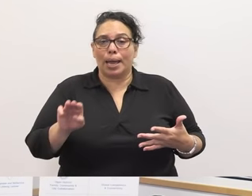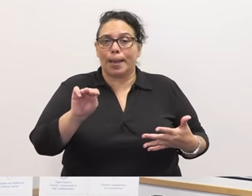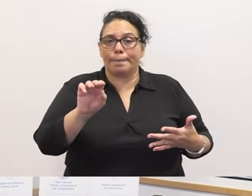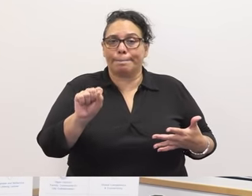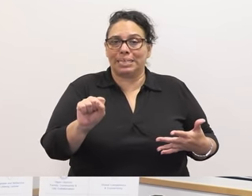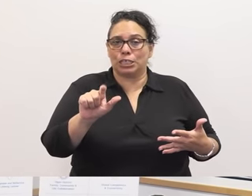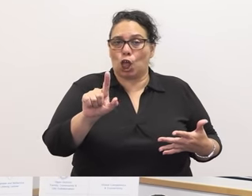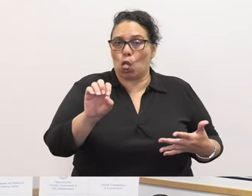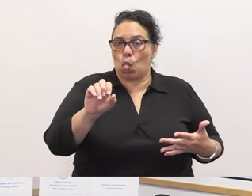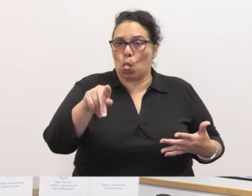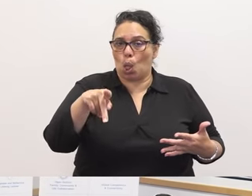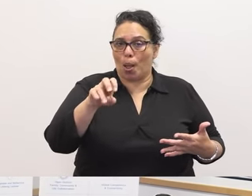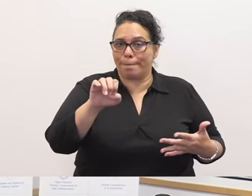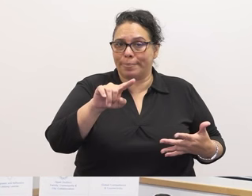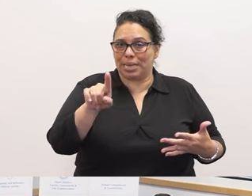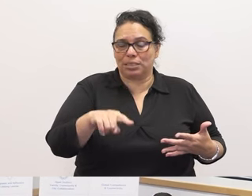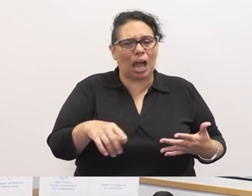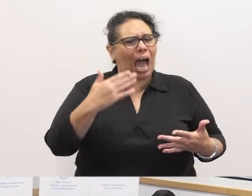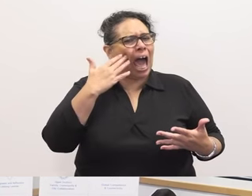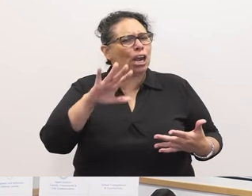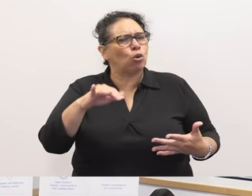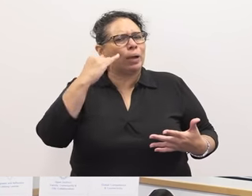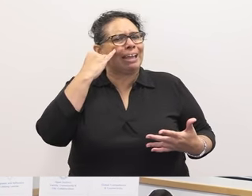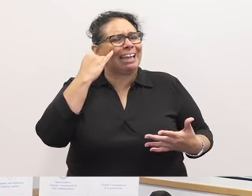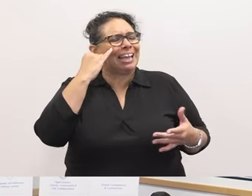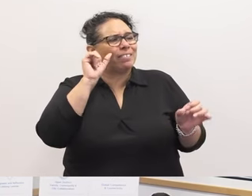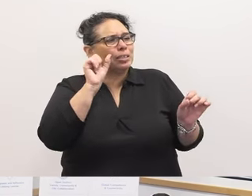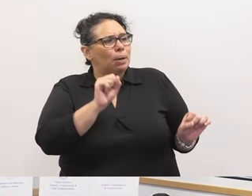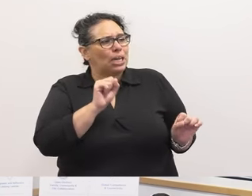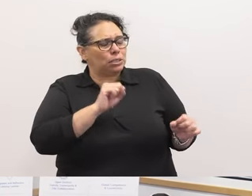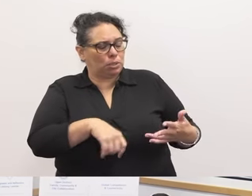And I don't know if this is possible, but I'd like to see maybe goal two and three combined